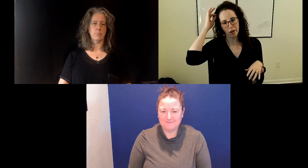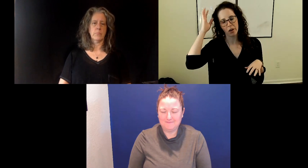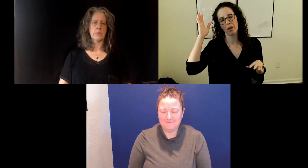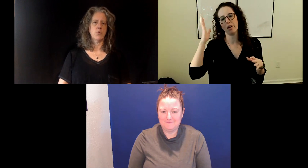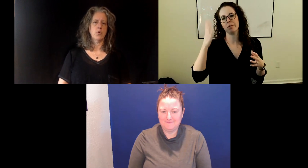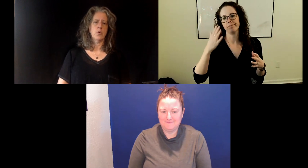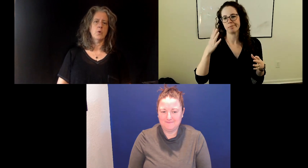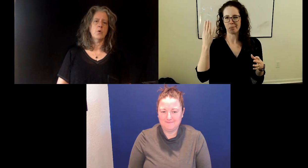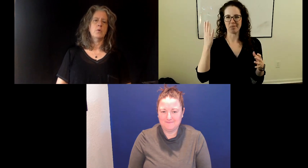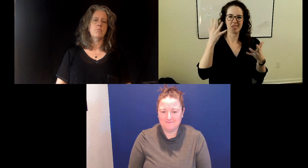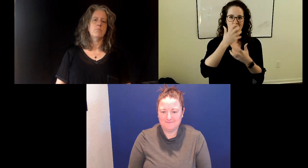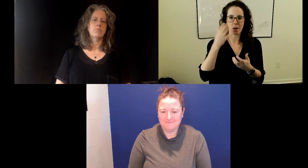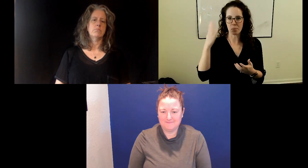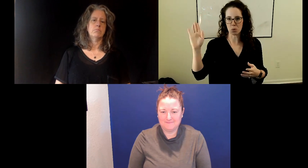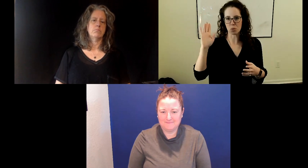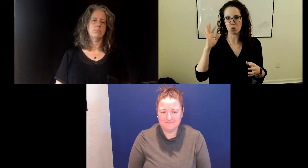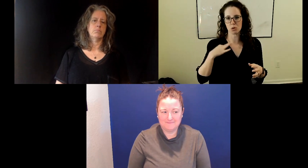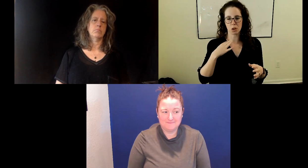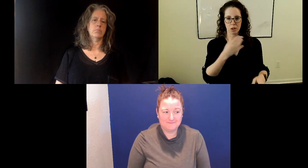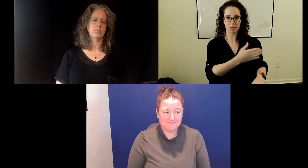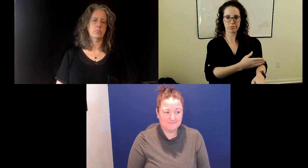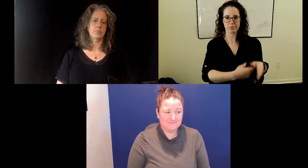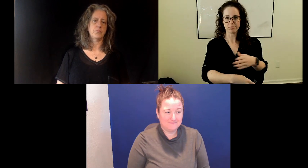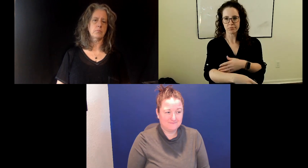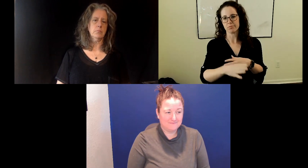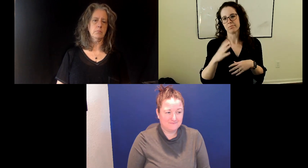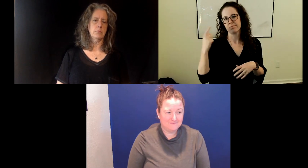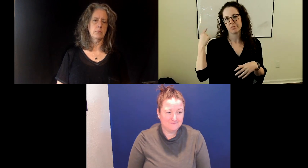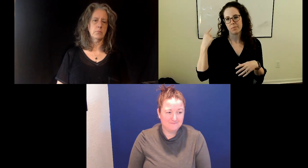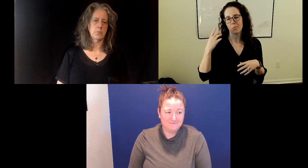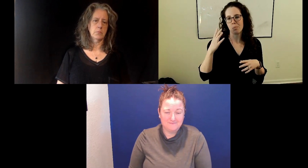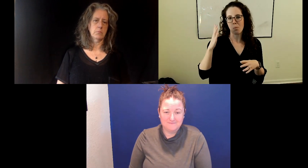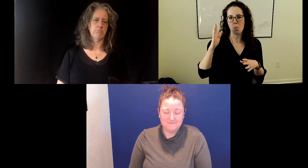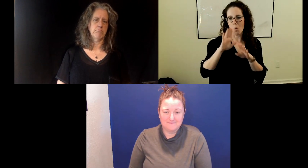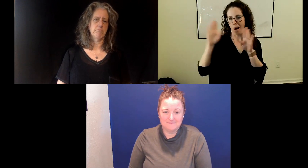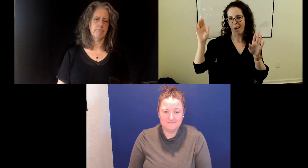a white woman brown hair and a dark blue shirt that's about three-quarter sleeves